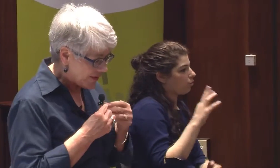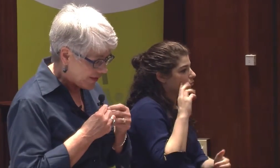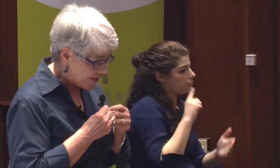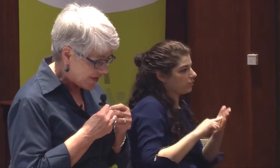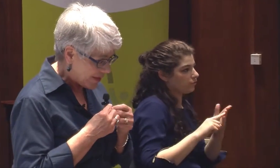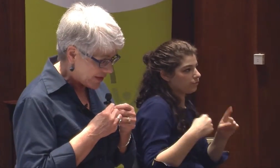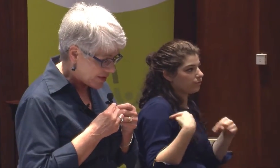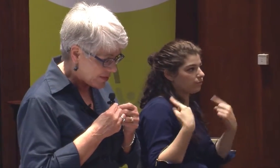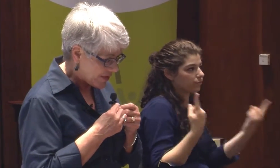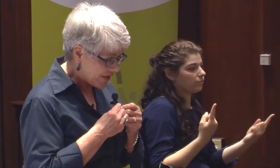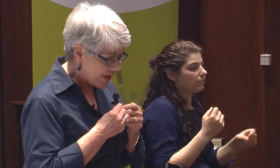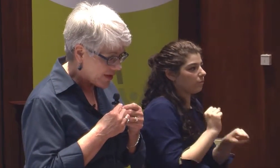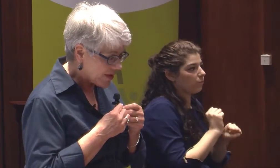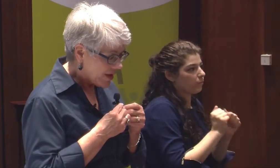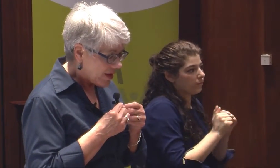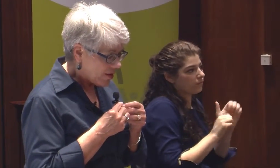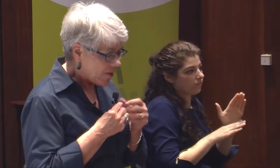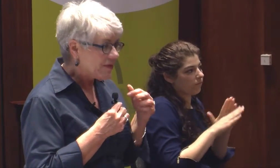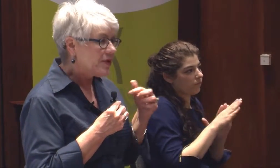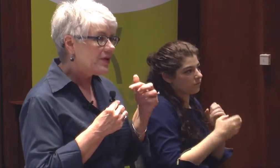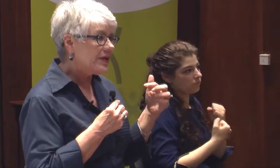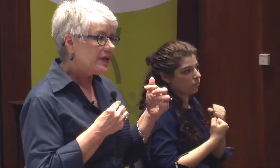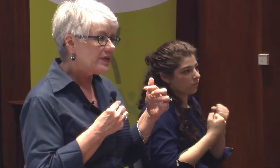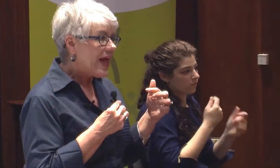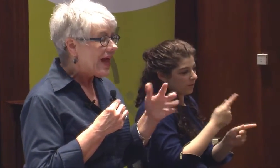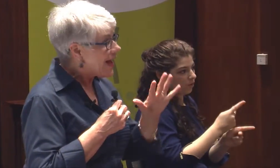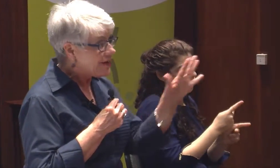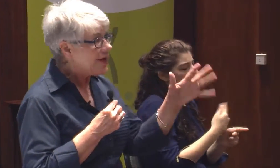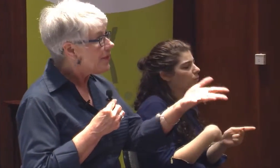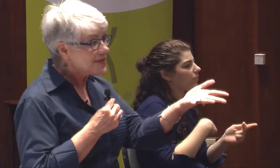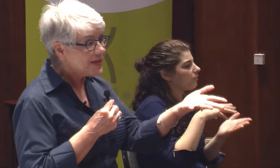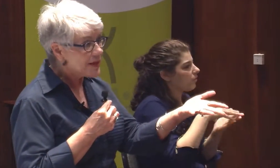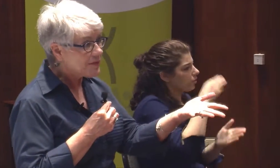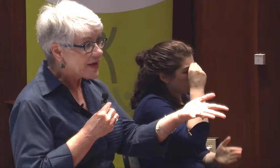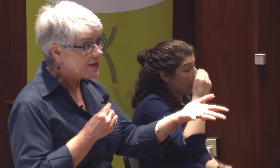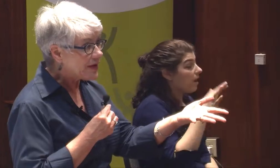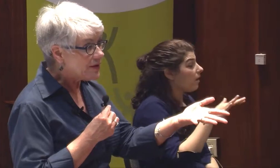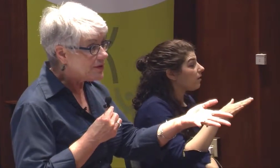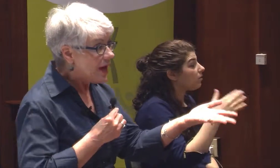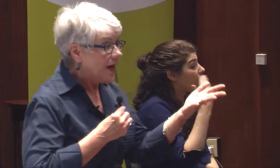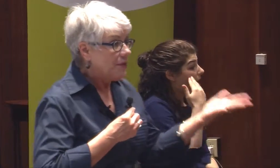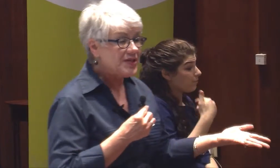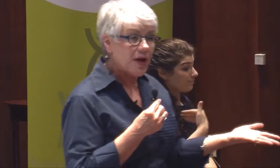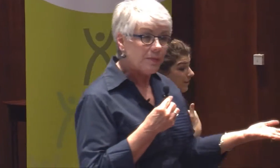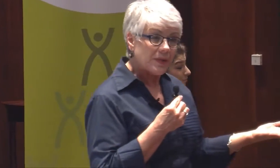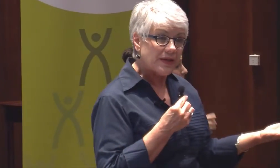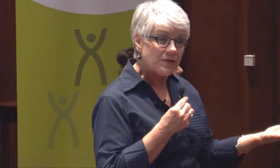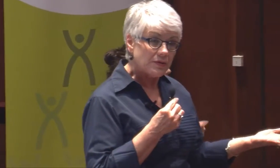done the developmentally supportive care, what we've learned is... And I was in the I- Provider like you. We saw kids who were